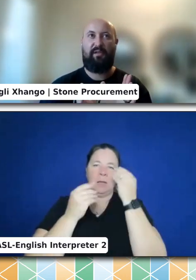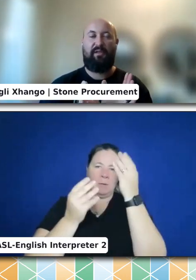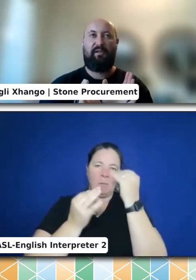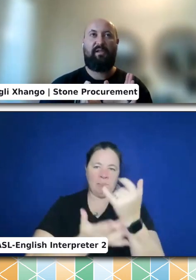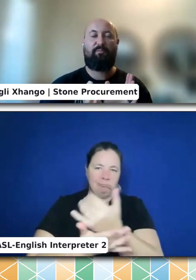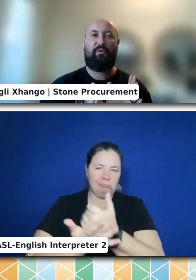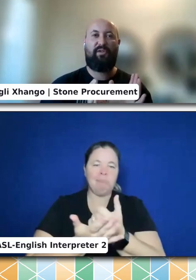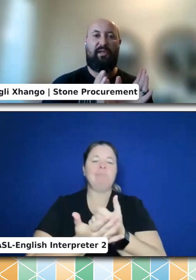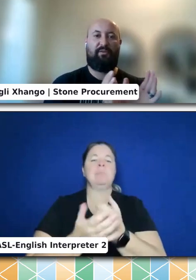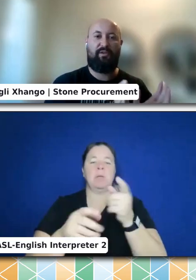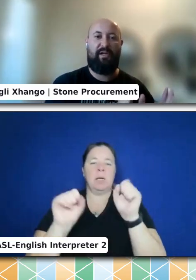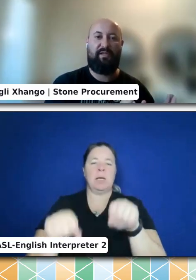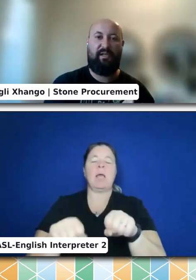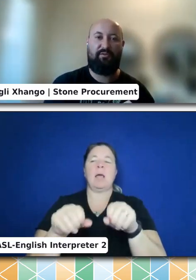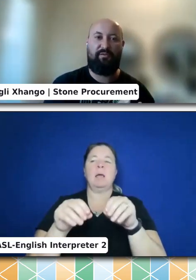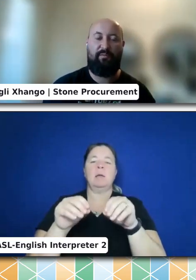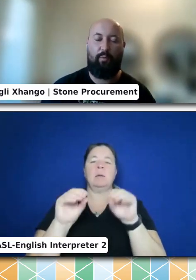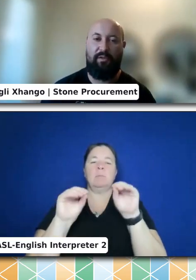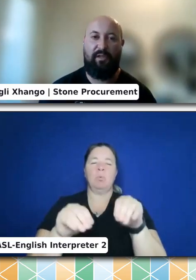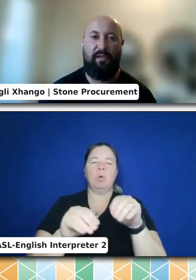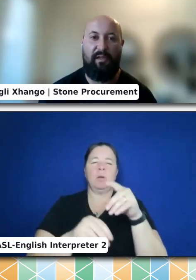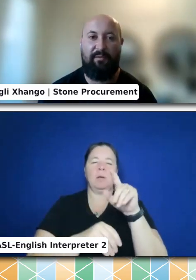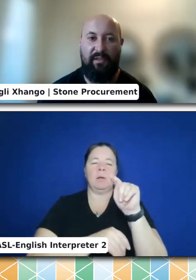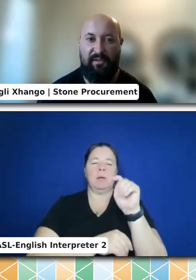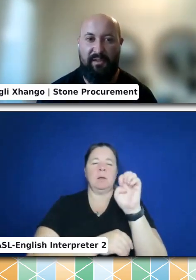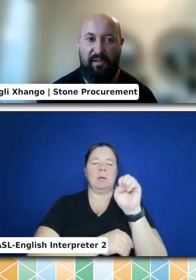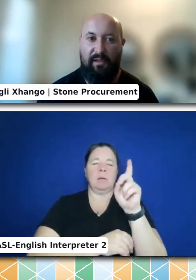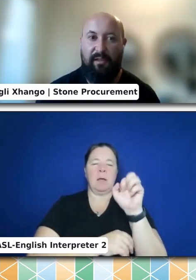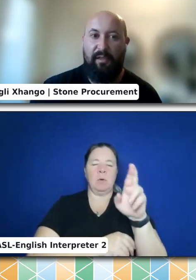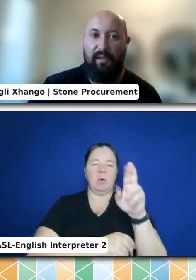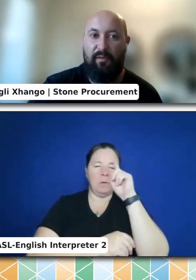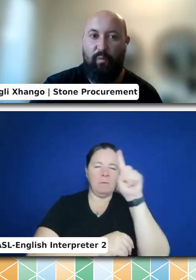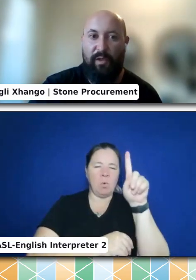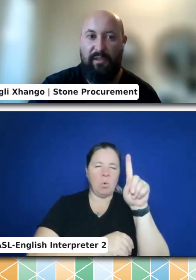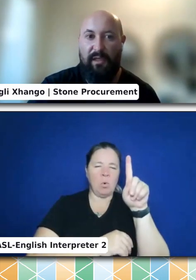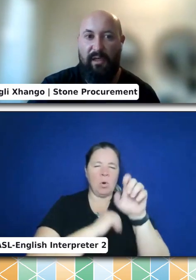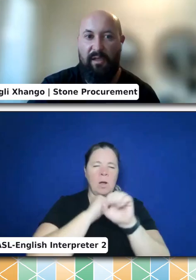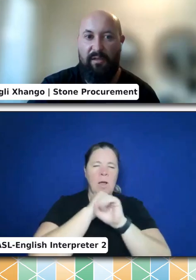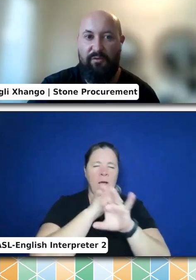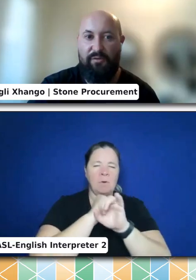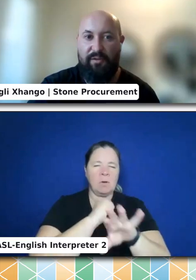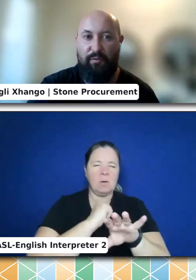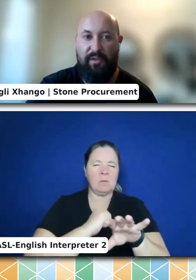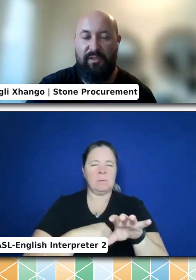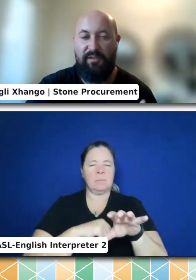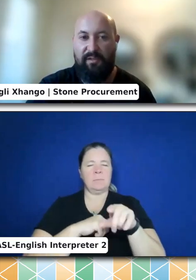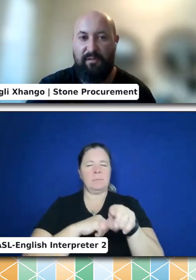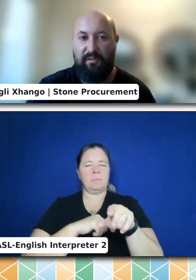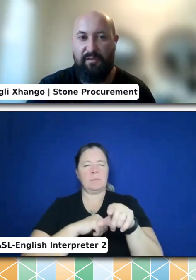They can put together a tender for, uh, advertising. Uh, what I'll usually do is.